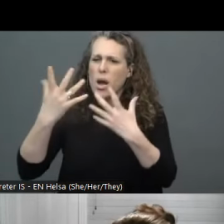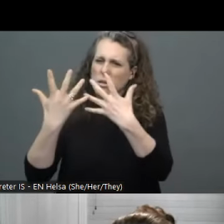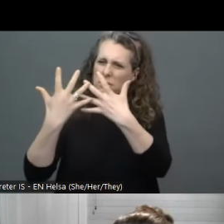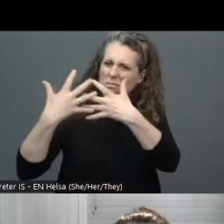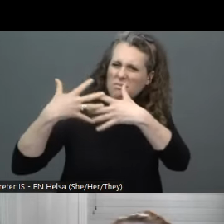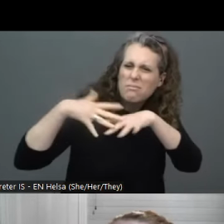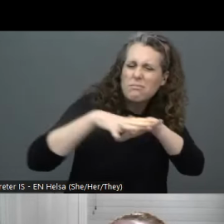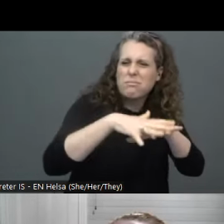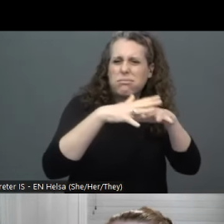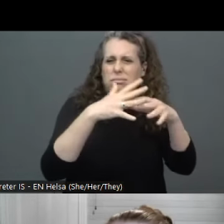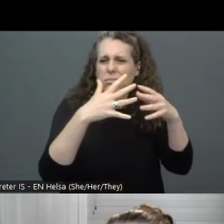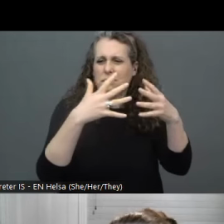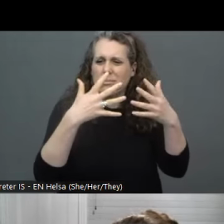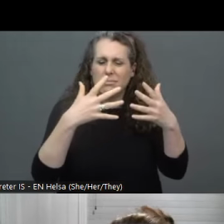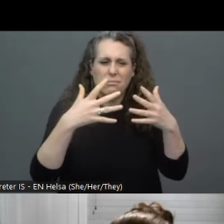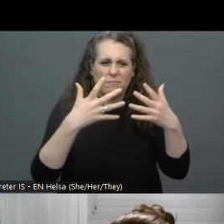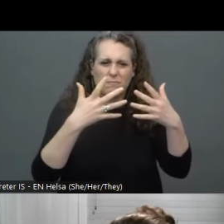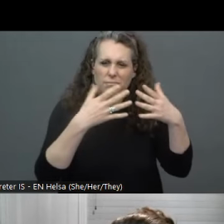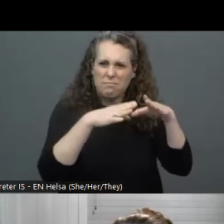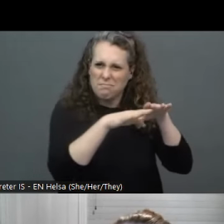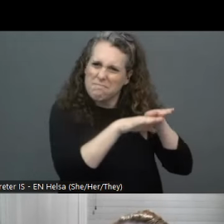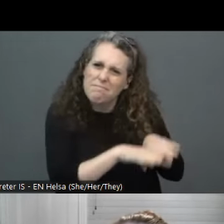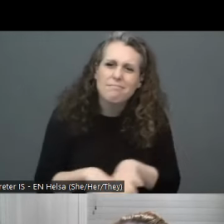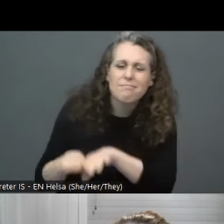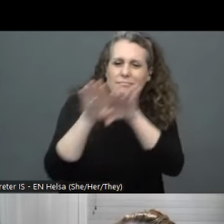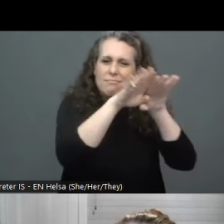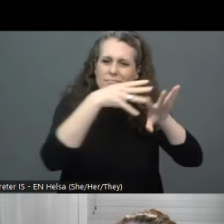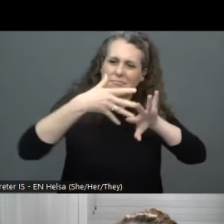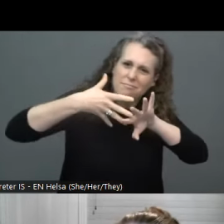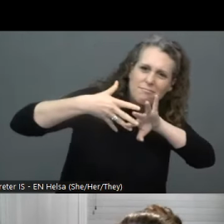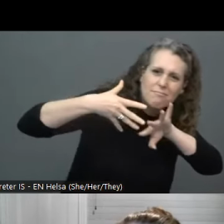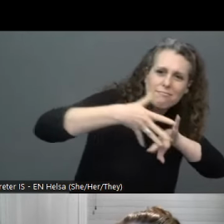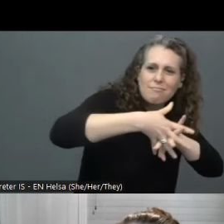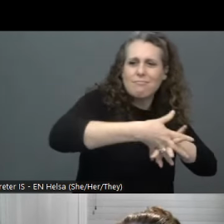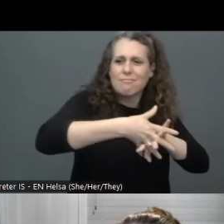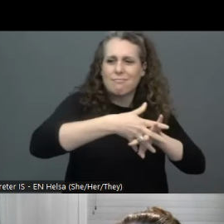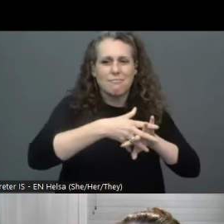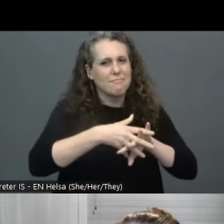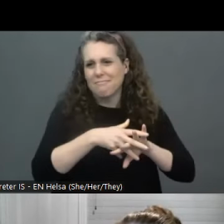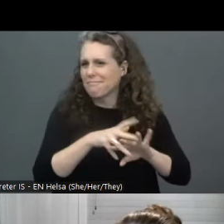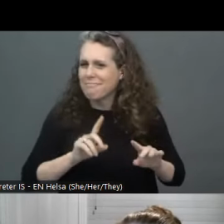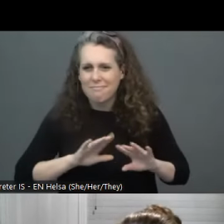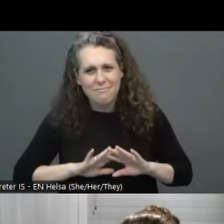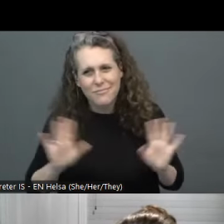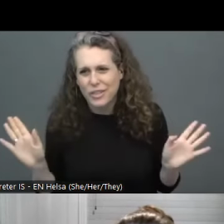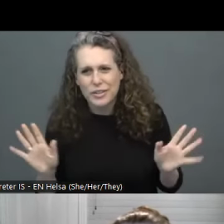to my understanding institutionalized within the global humanitarian response mechanisms.